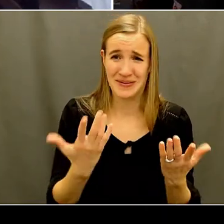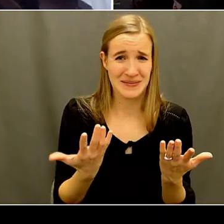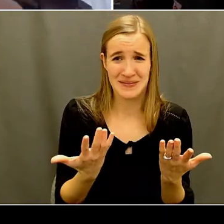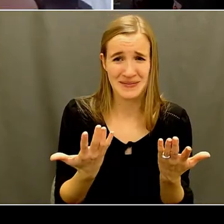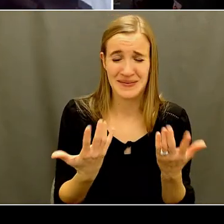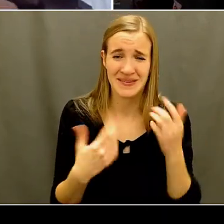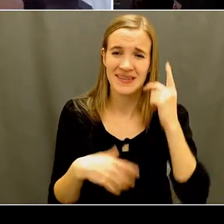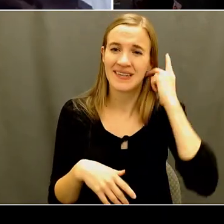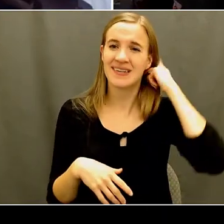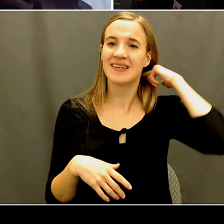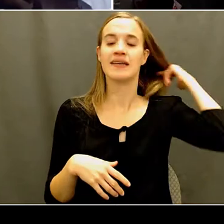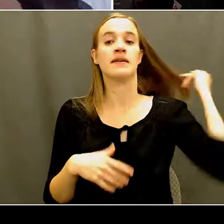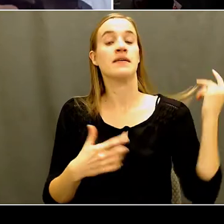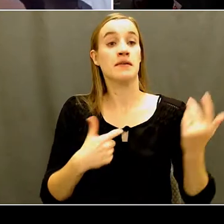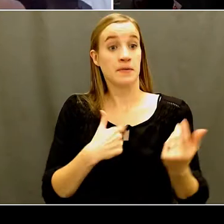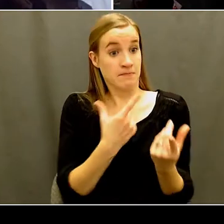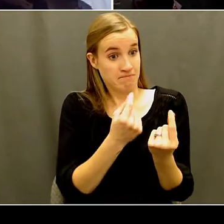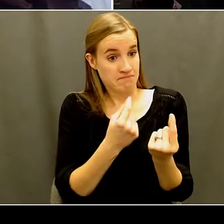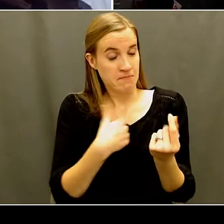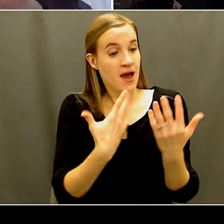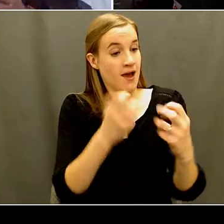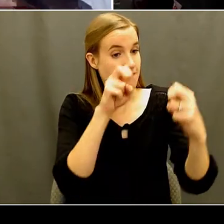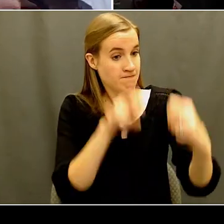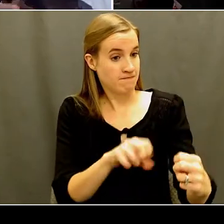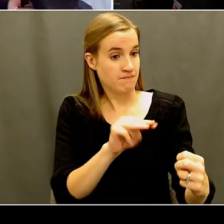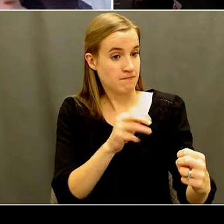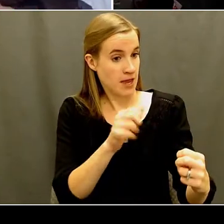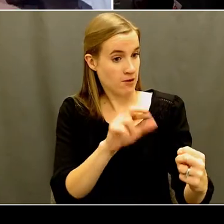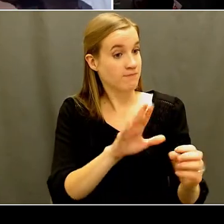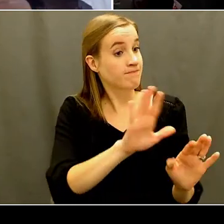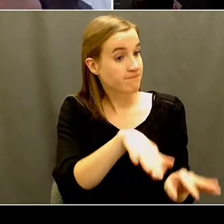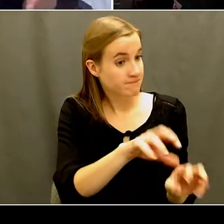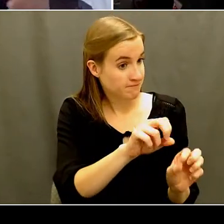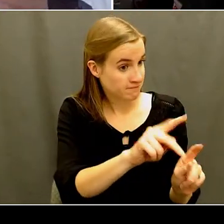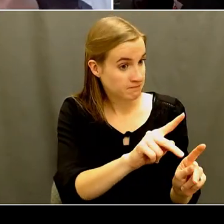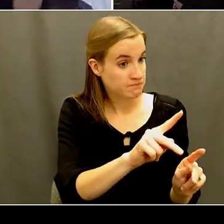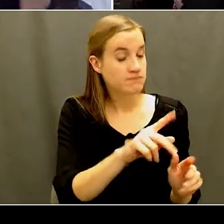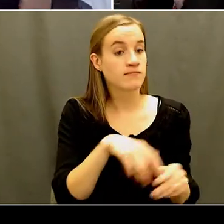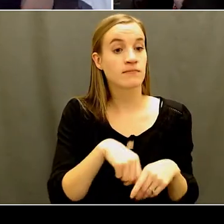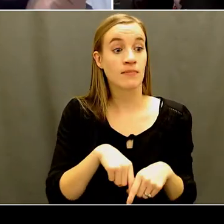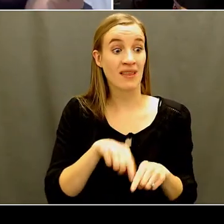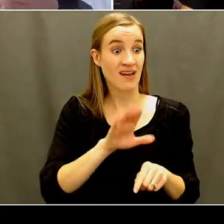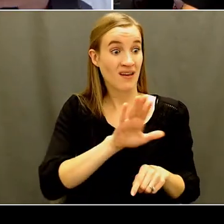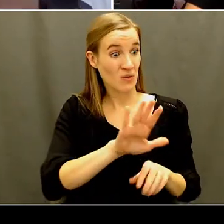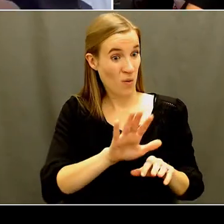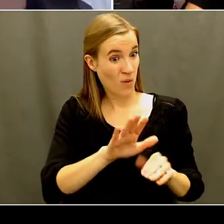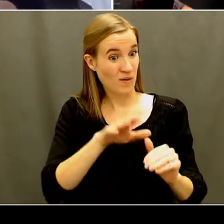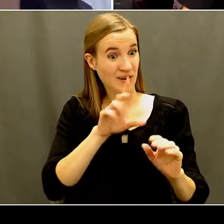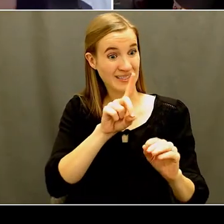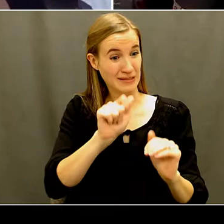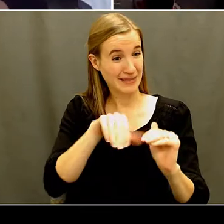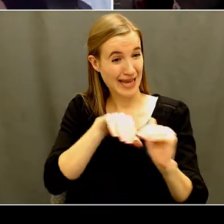you know, I said, like, Mayor, Houston is behind behind on all of these metrics, and he's like, Don't challenge me. I'm like, No, this is your